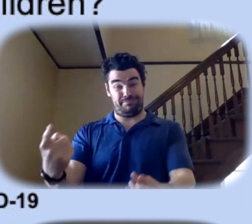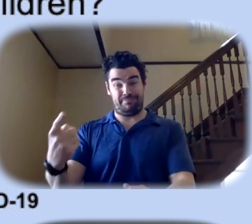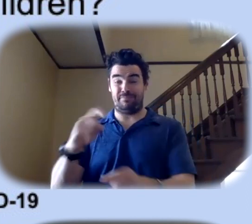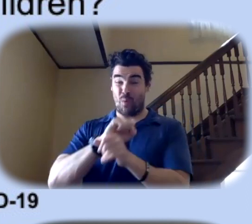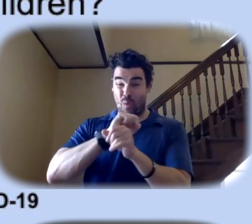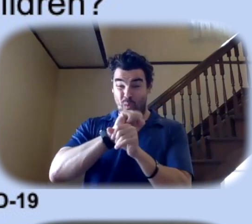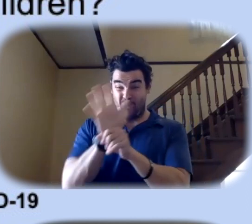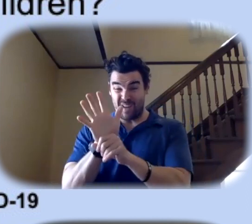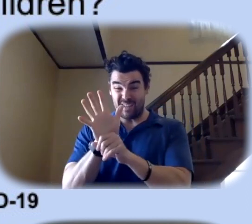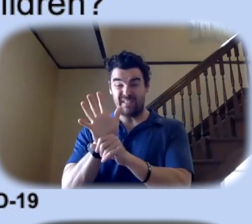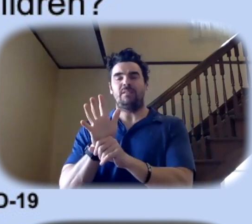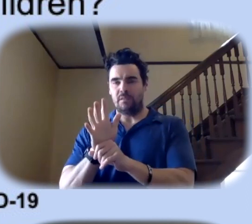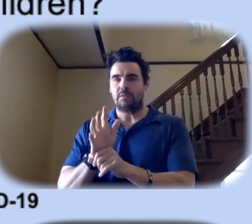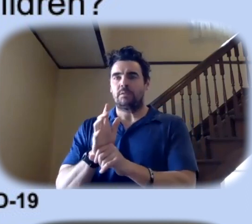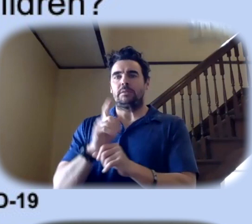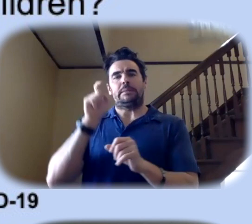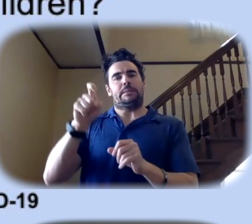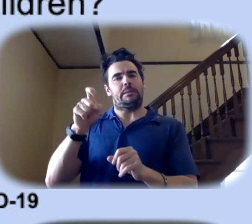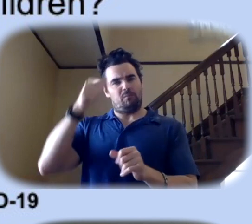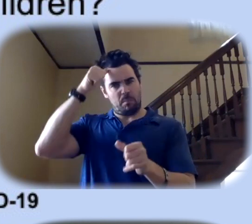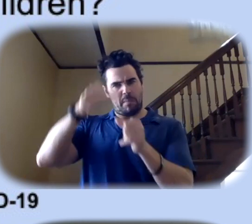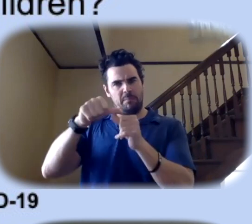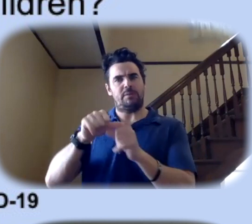We have also seen that since the COVID-19 pandemic,